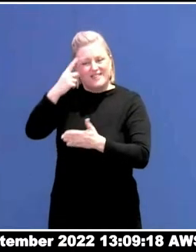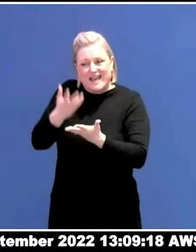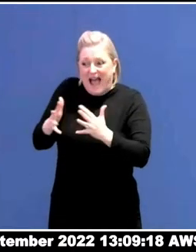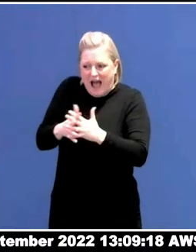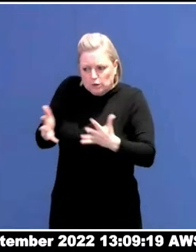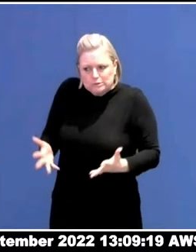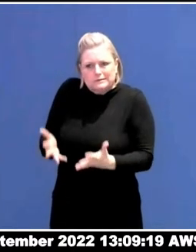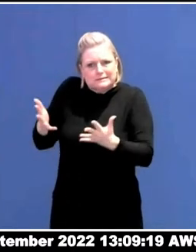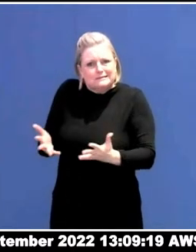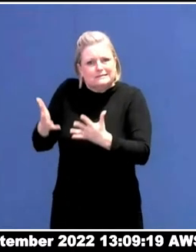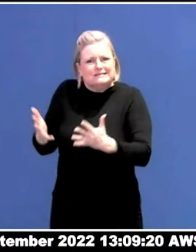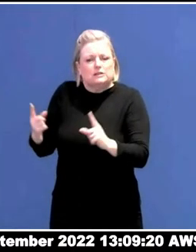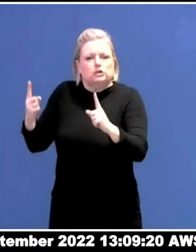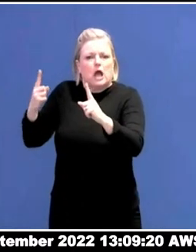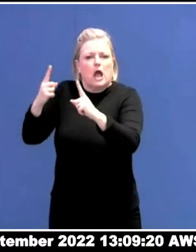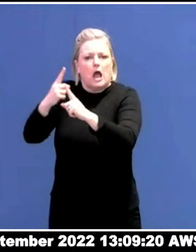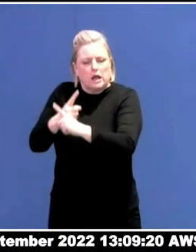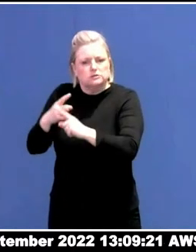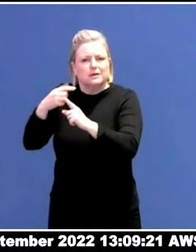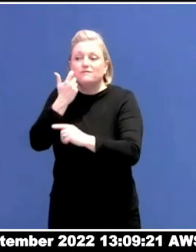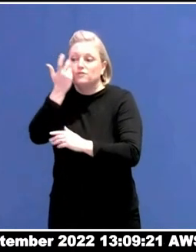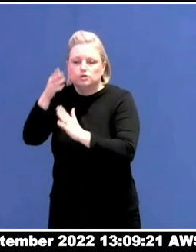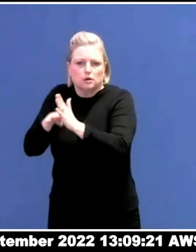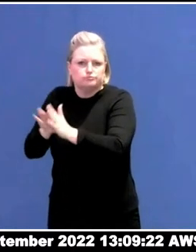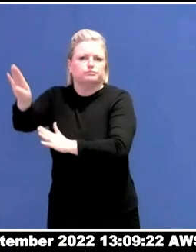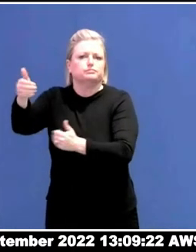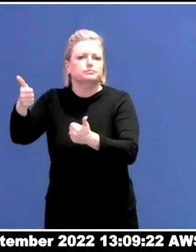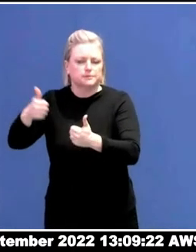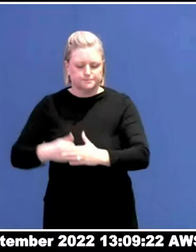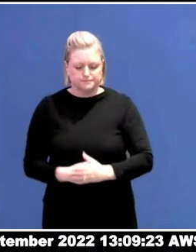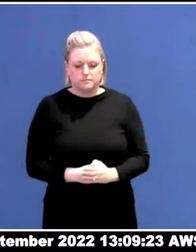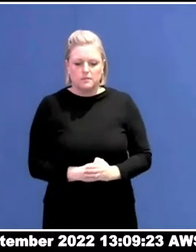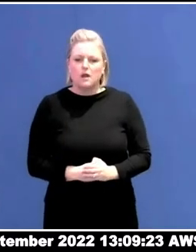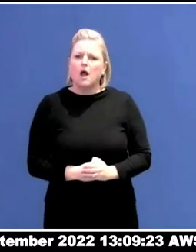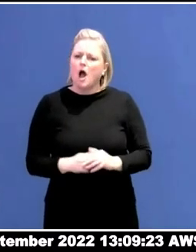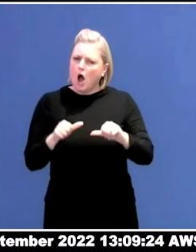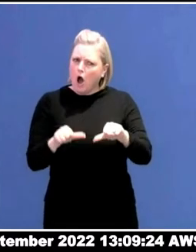Are there any international protocols or guidelines which would inform